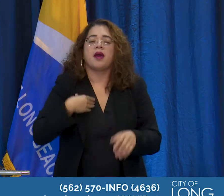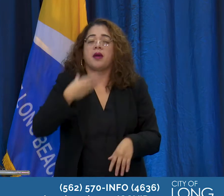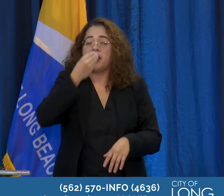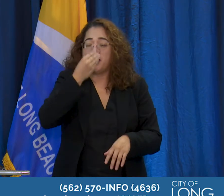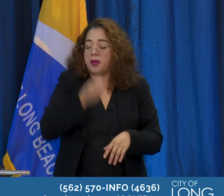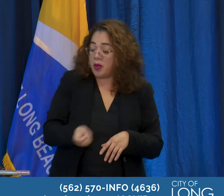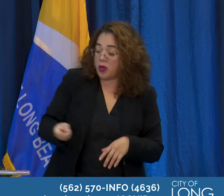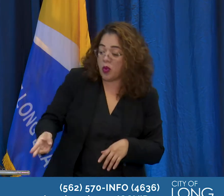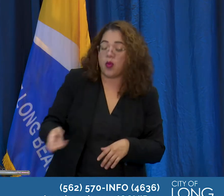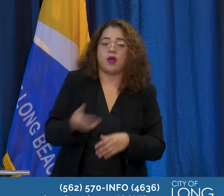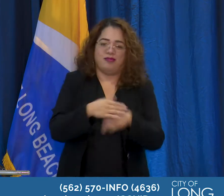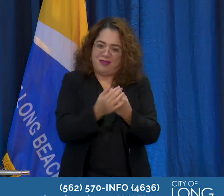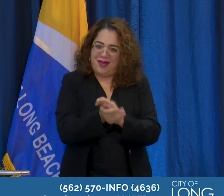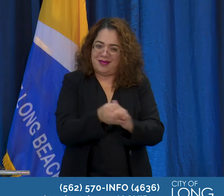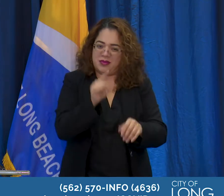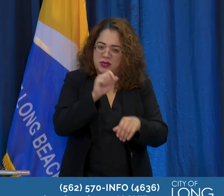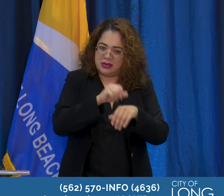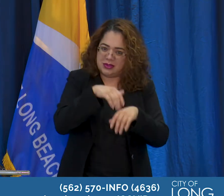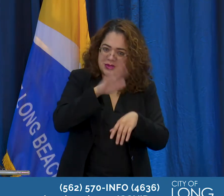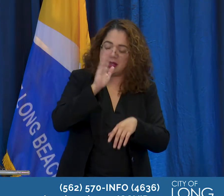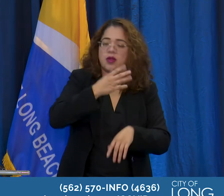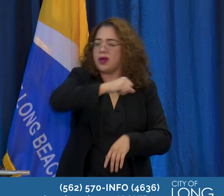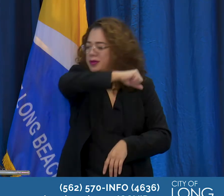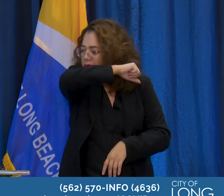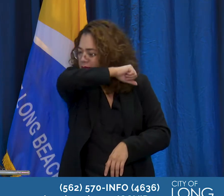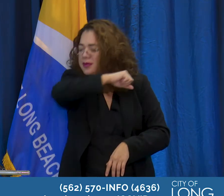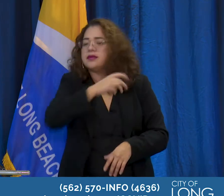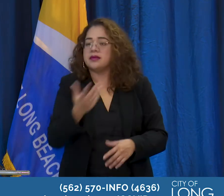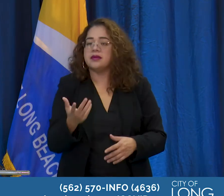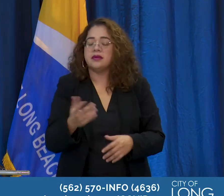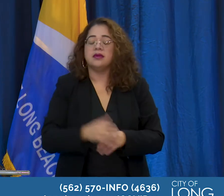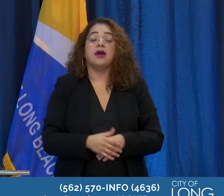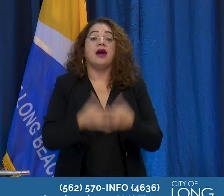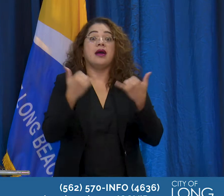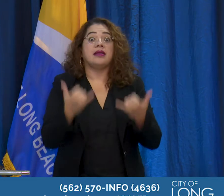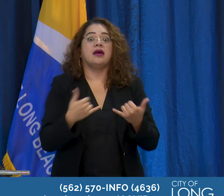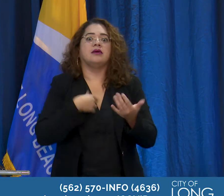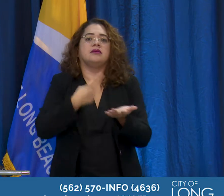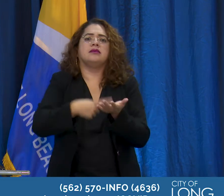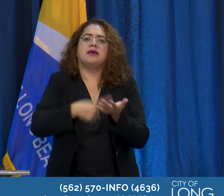Now I'm going to turn to some new information regarding aerosols.